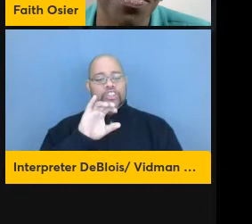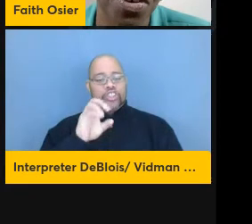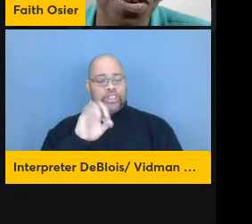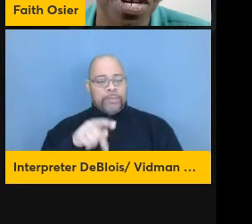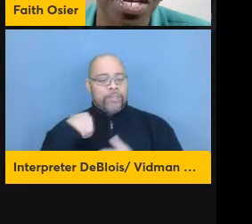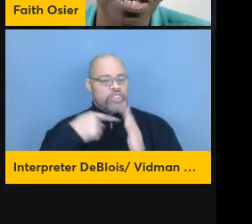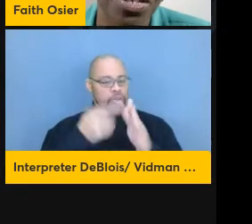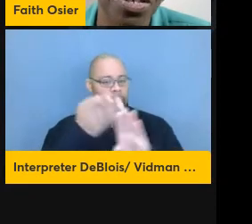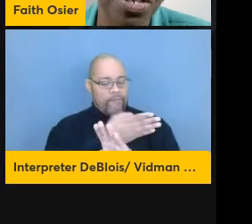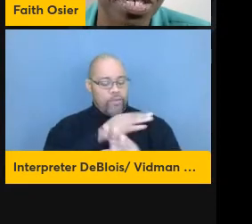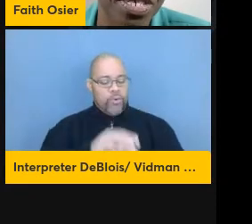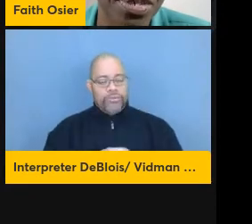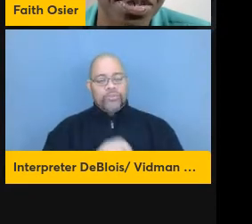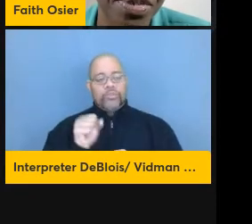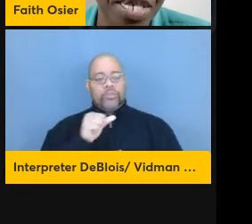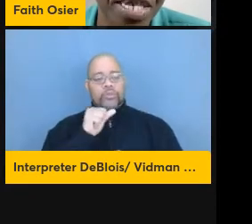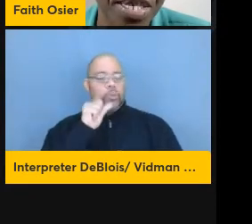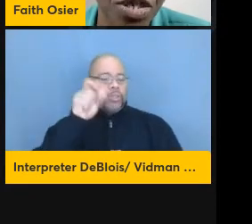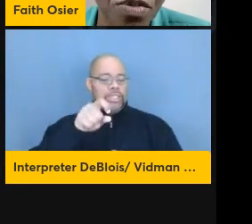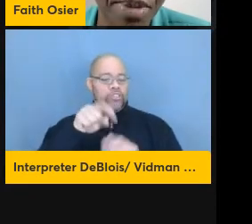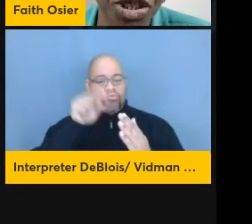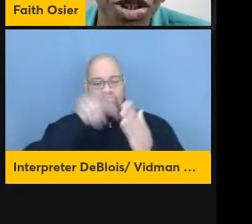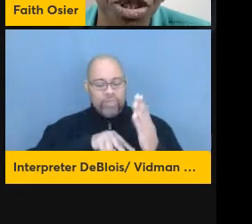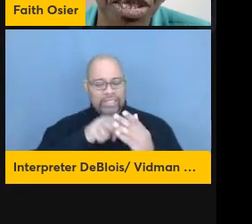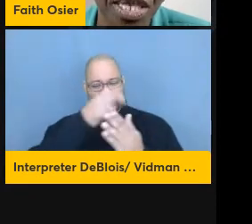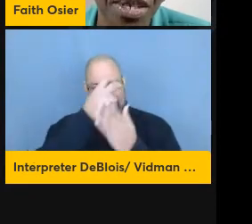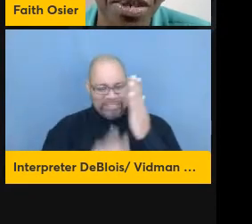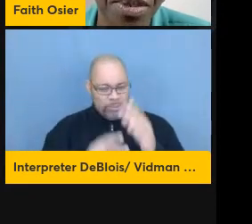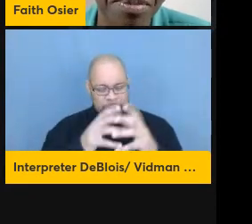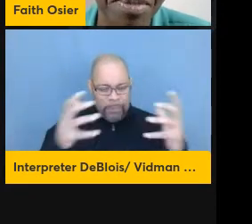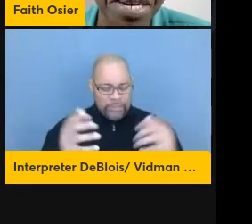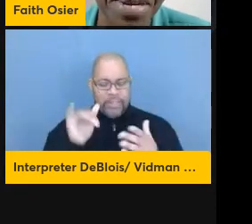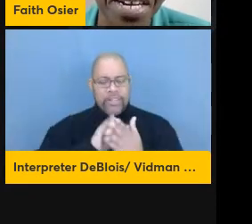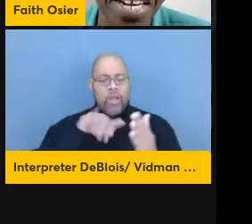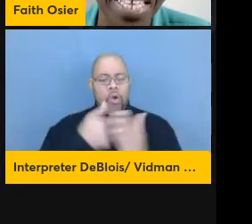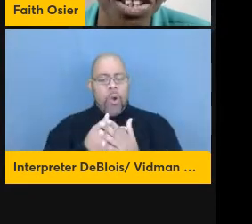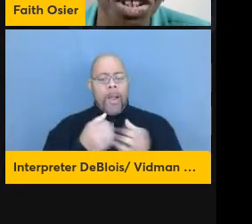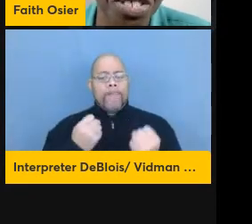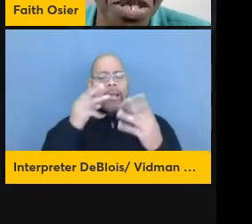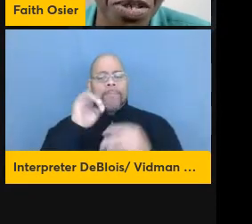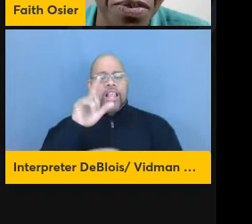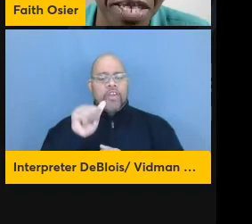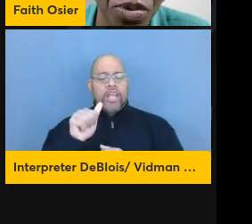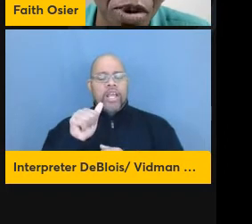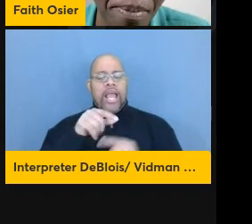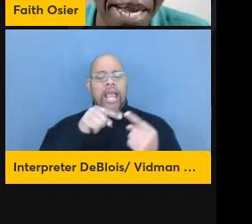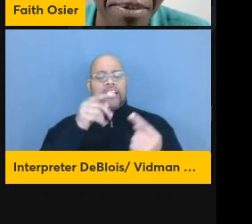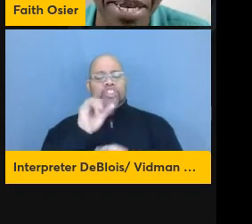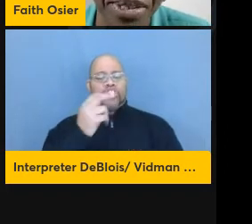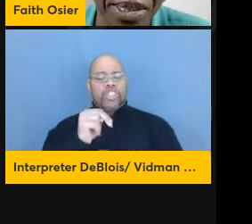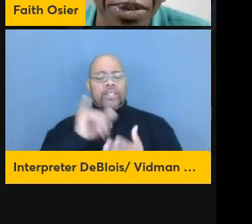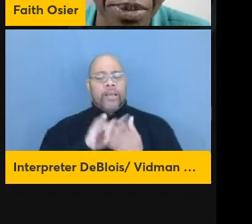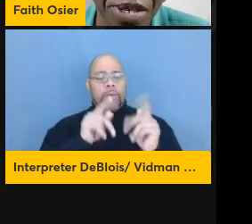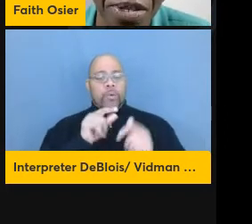before, so you don't need to read in too much. These are all many malaria antigens, those of us who are mad about it, we know